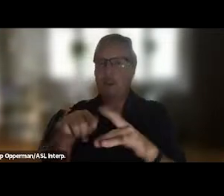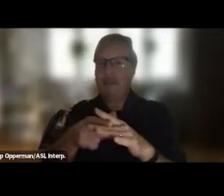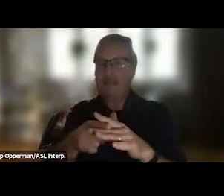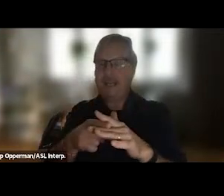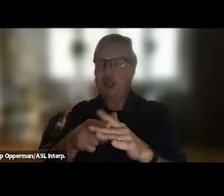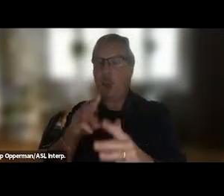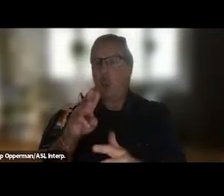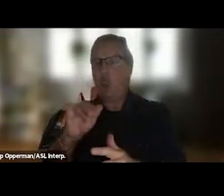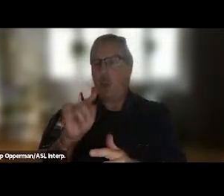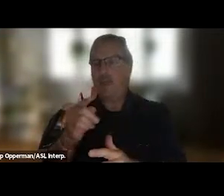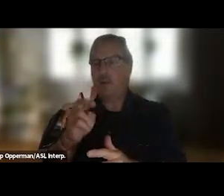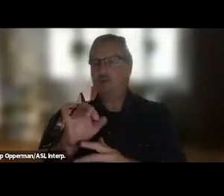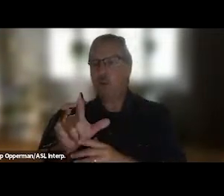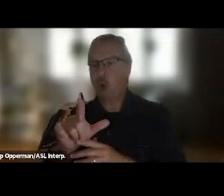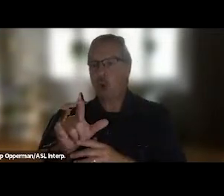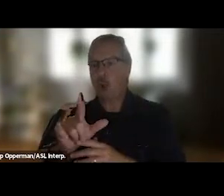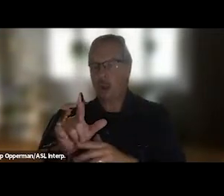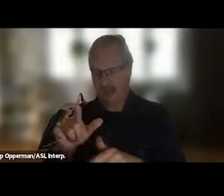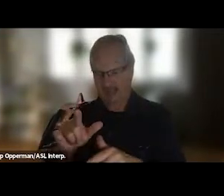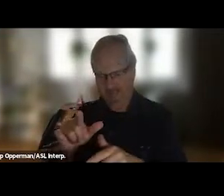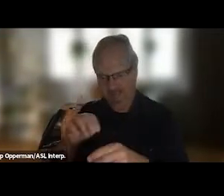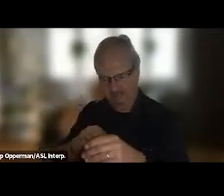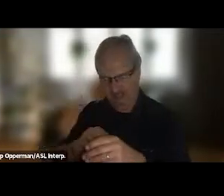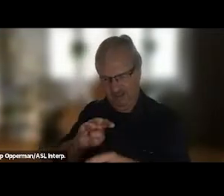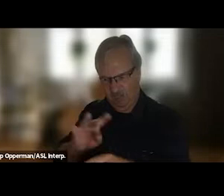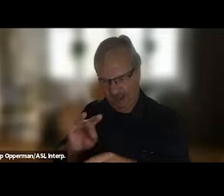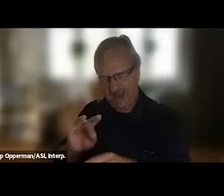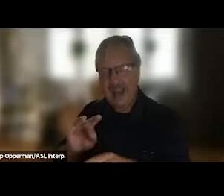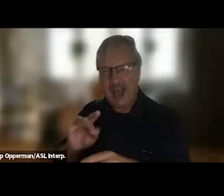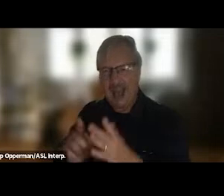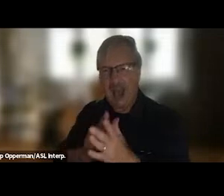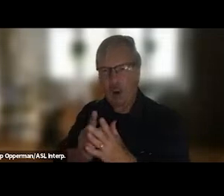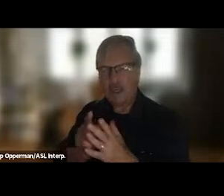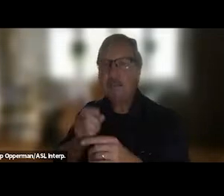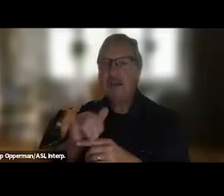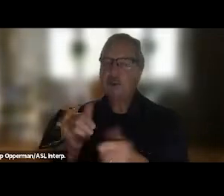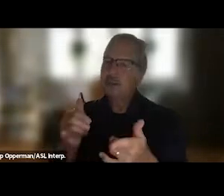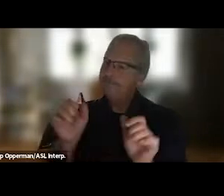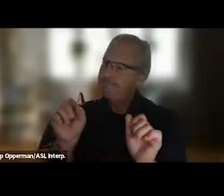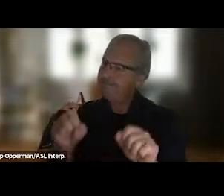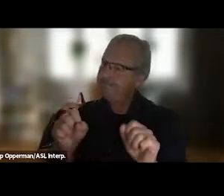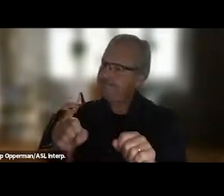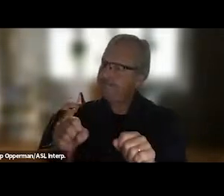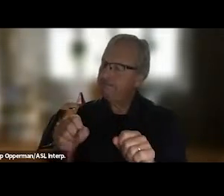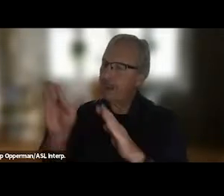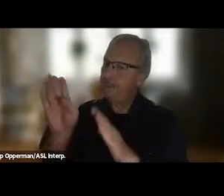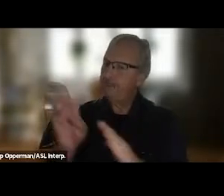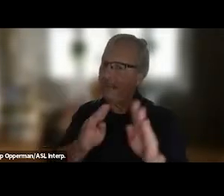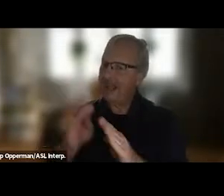even within the 48 hours, that makes for some potential behavior issues to come up